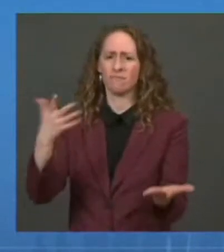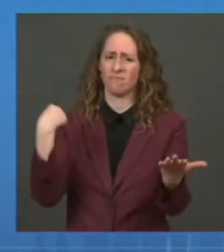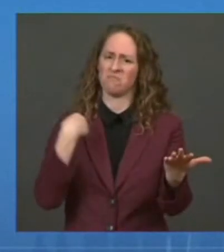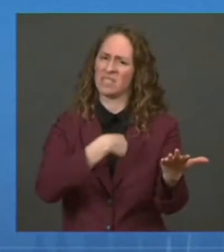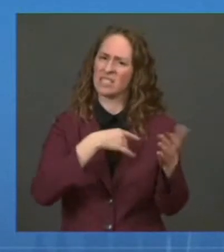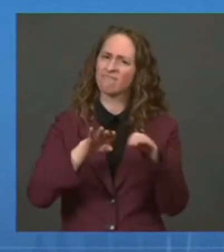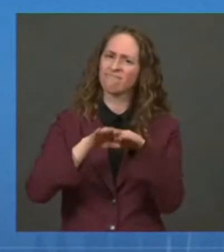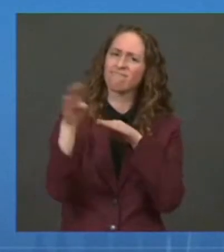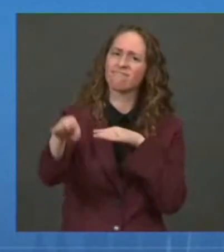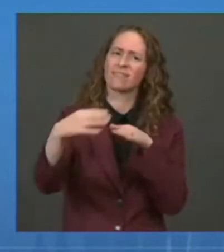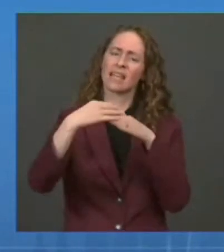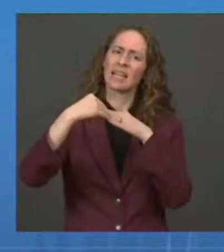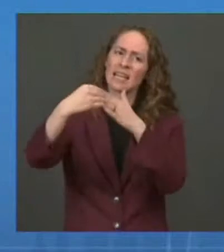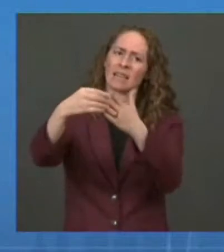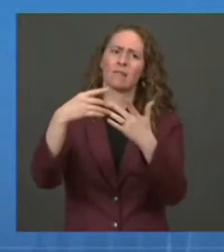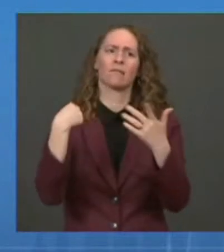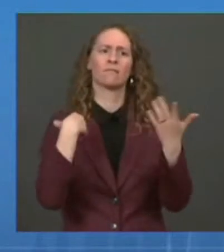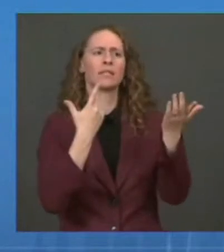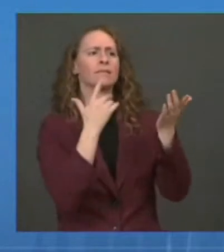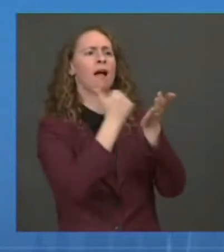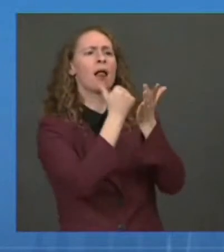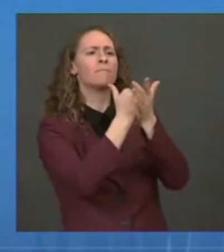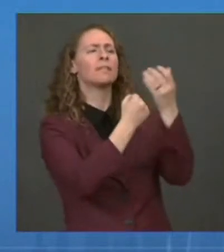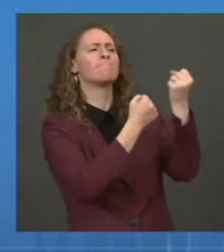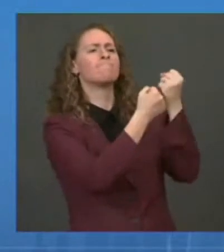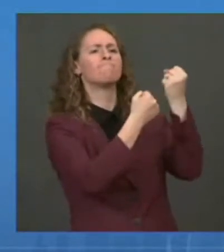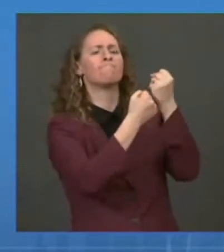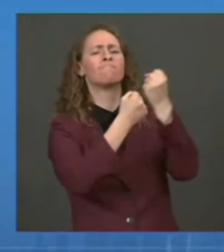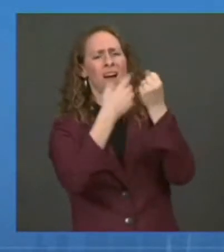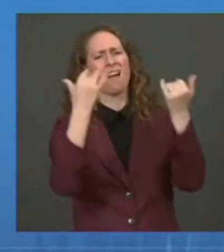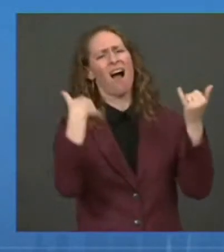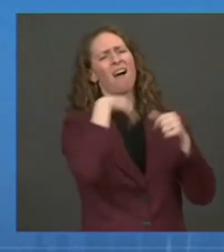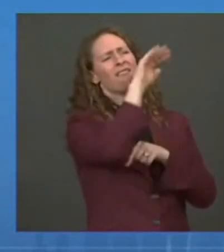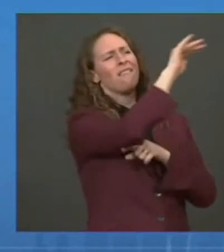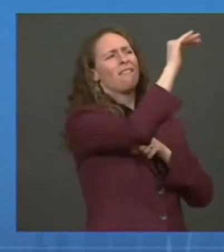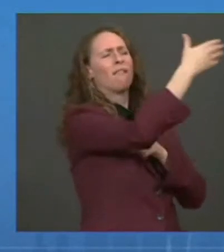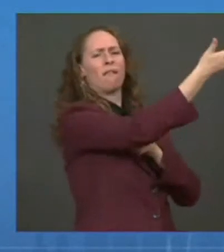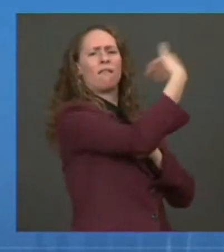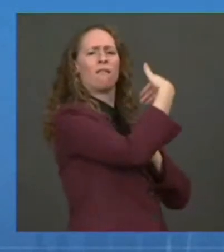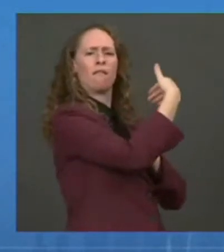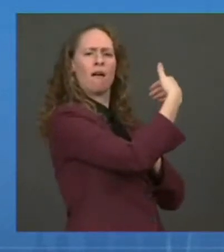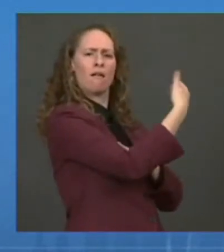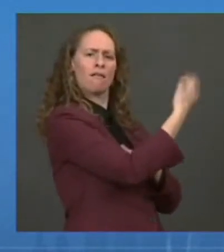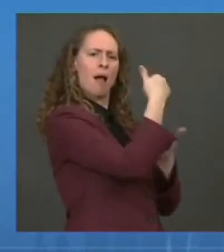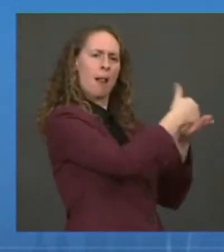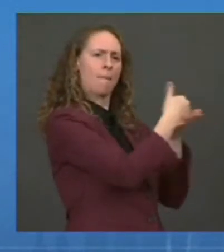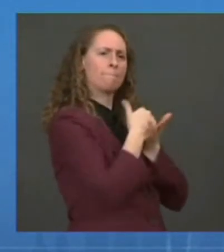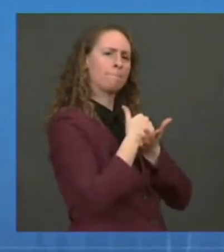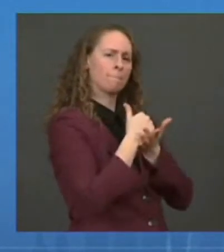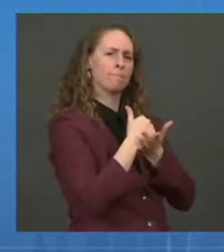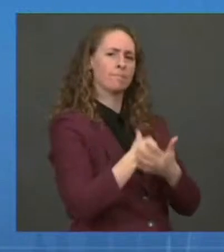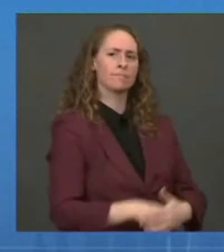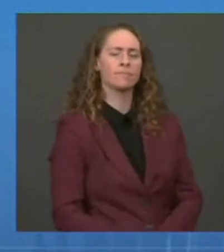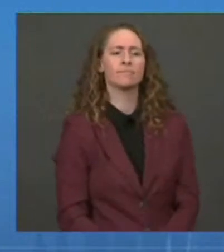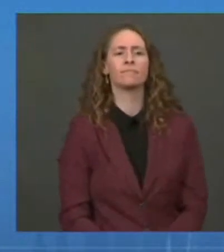THAT'S AMERICANS LEADERSHIP AND WE ARE CALLING THE REST OF THE